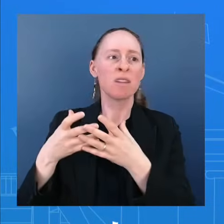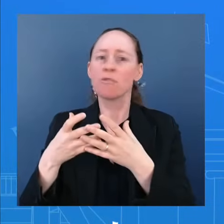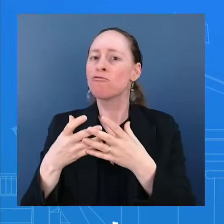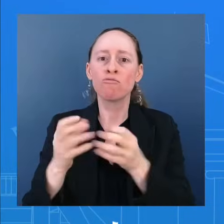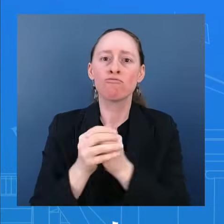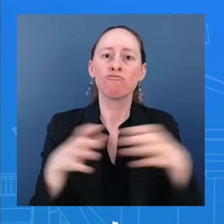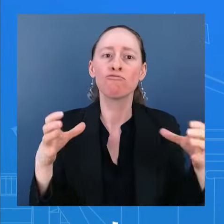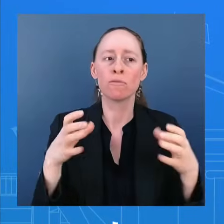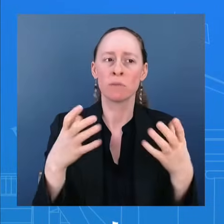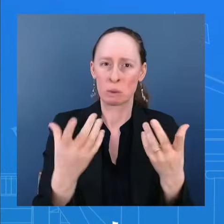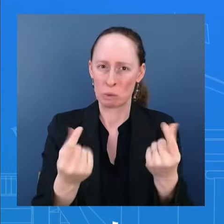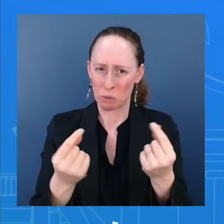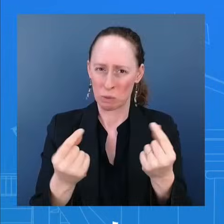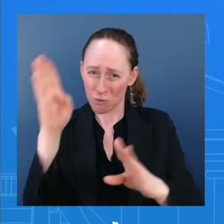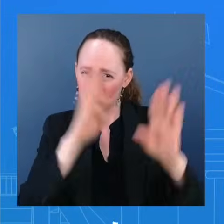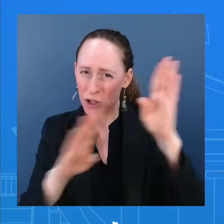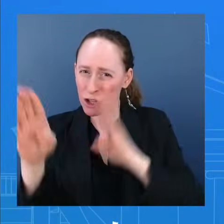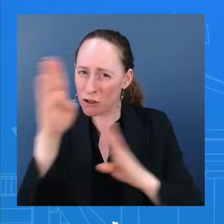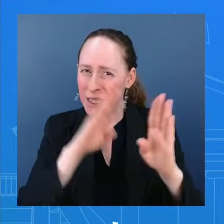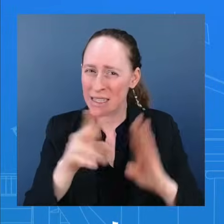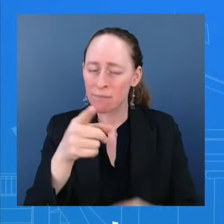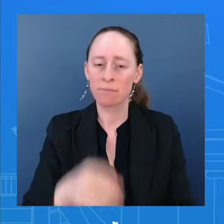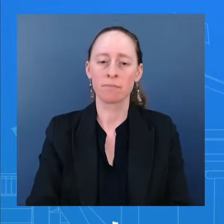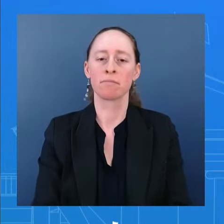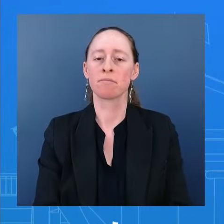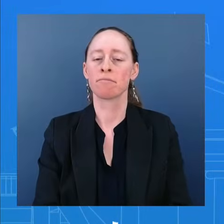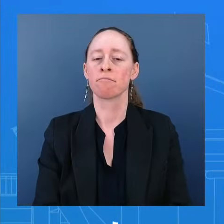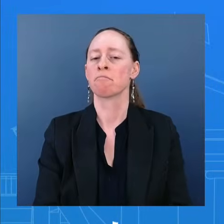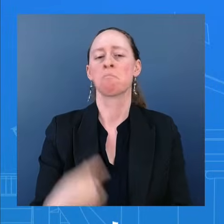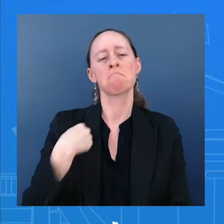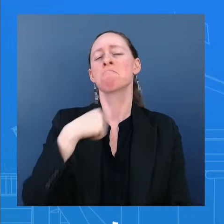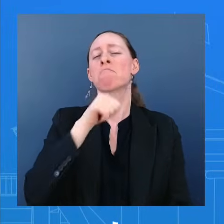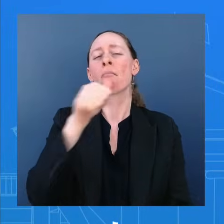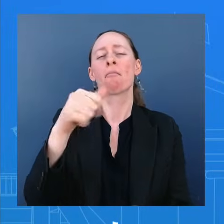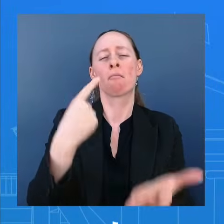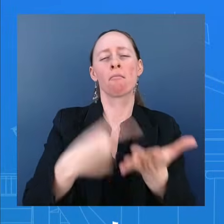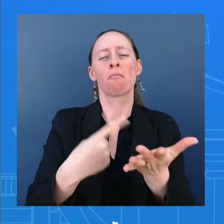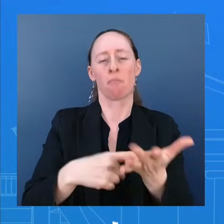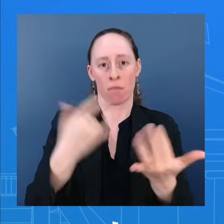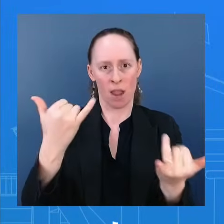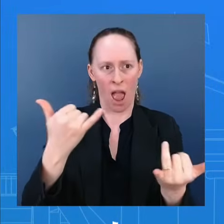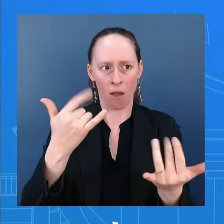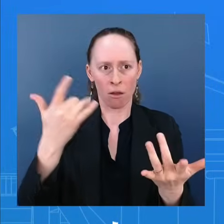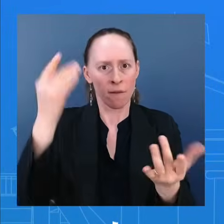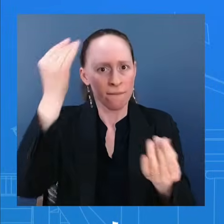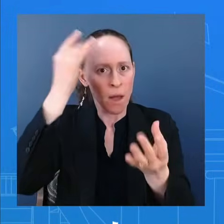and that is a risk. That is a worry -- that ISIS -- I mean, this is a group that -- that loves ungoverned space.